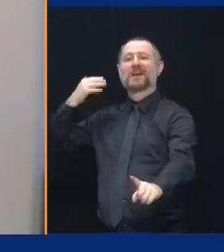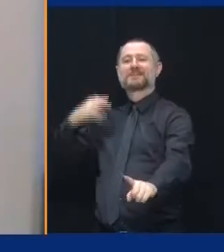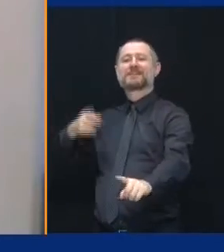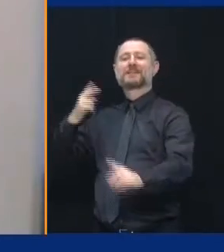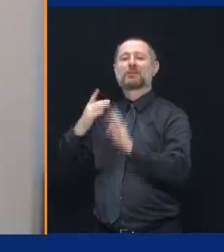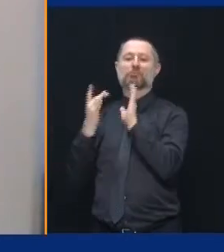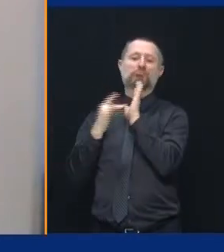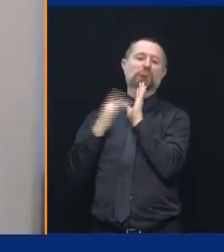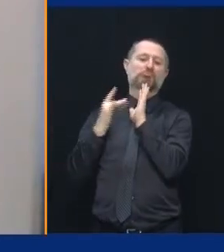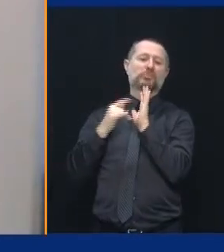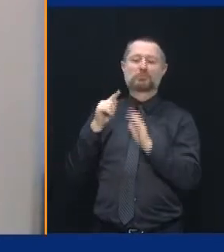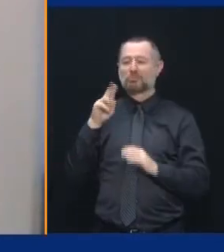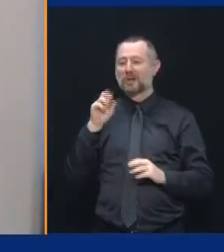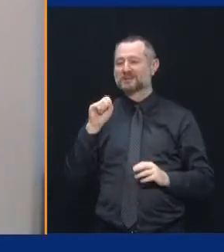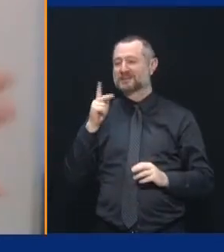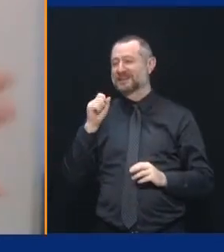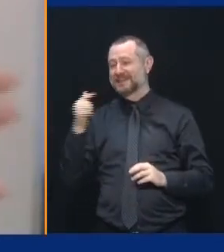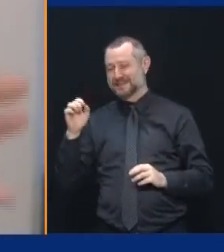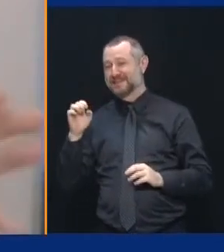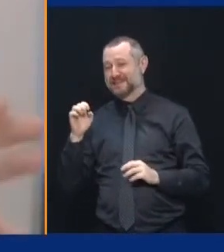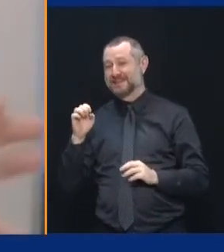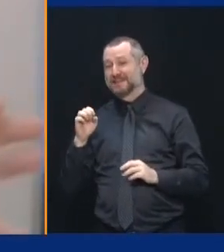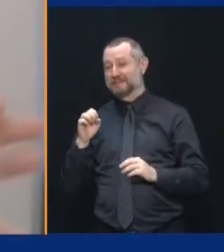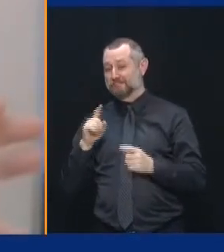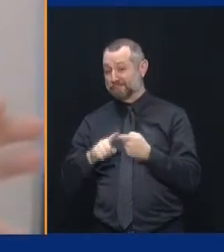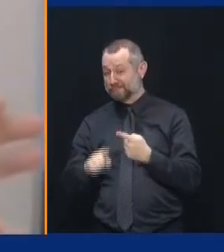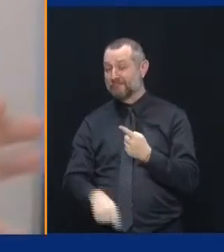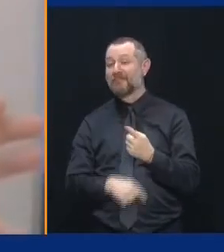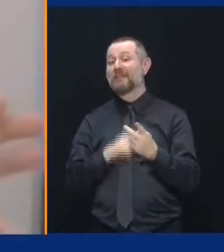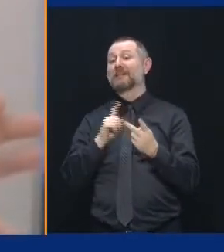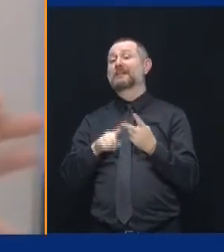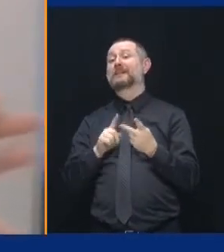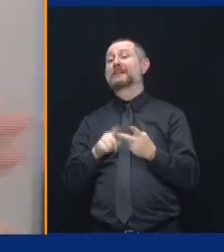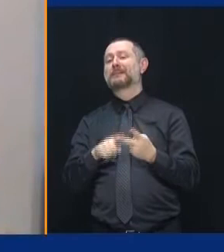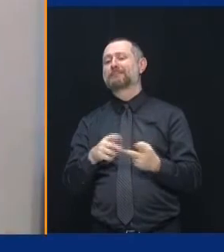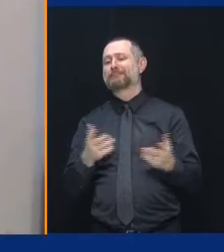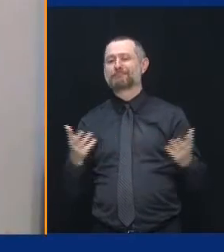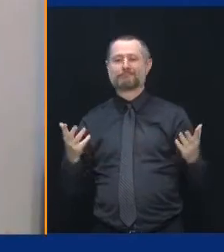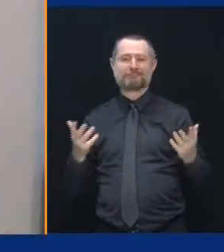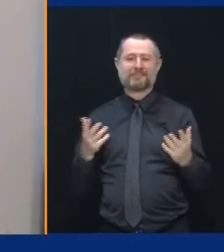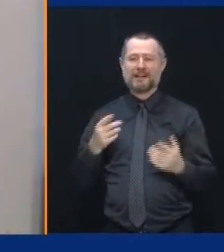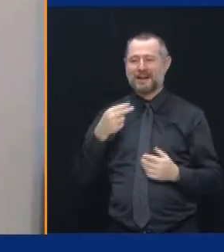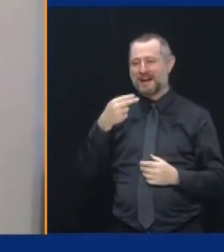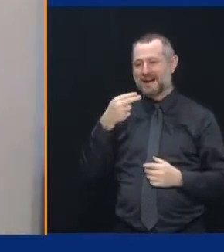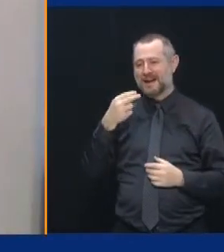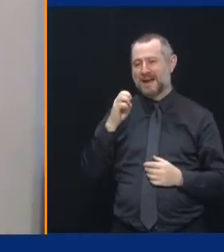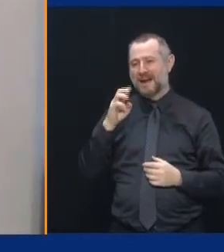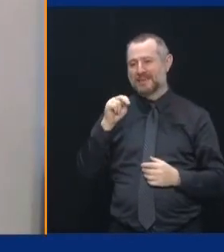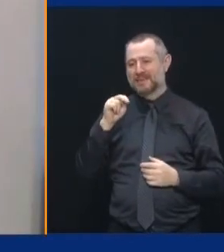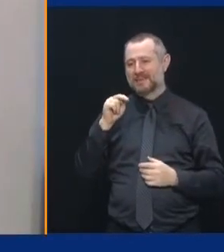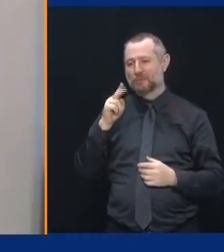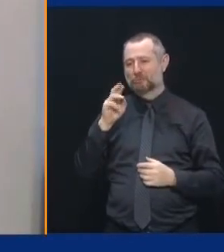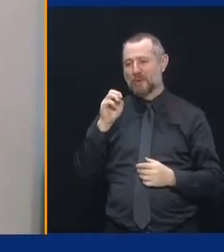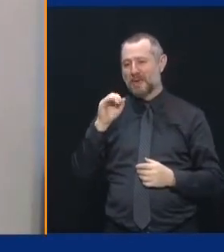MANY IN THE AFRICAN-AMERICAN COMMUNITY DON'T TRUST VACCINES BECAUSE OF THE VAST ABUSES LIKE